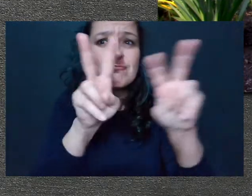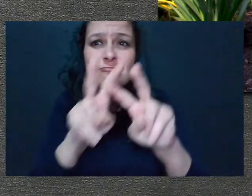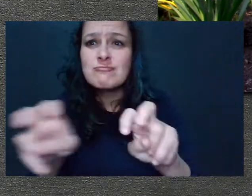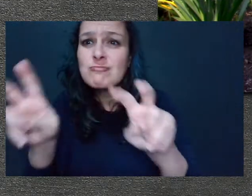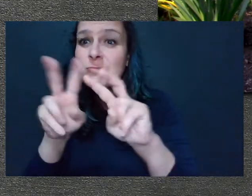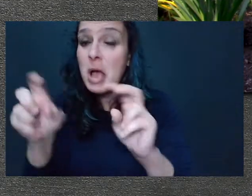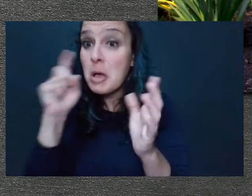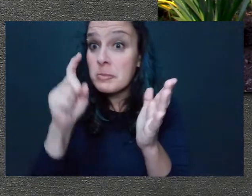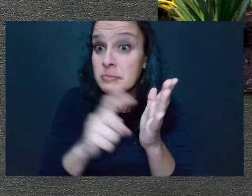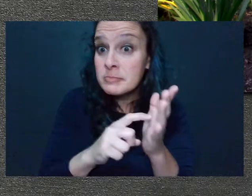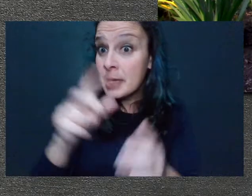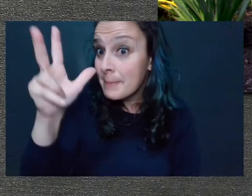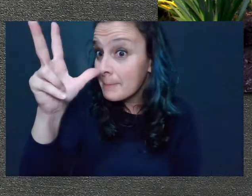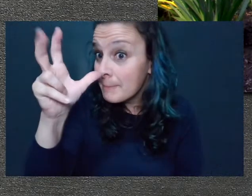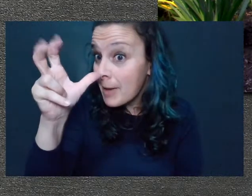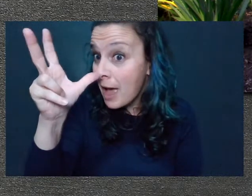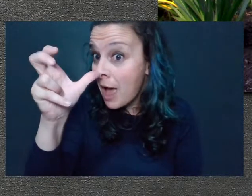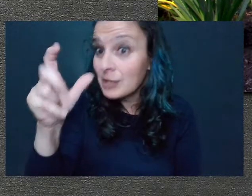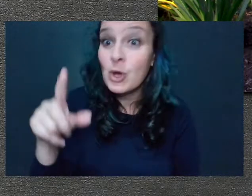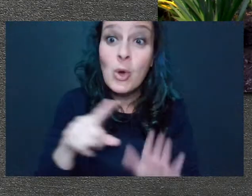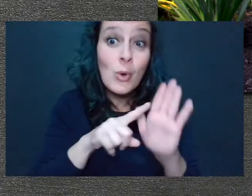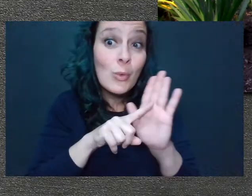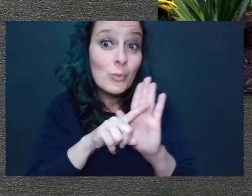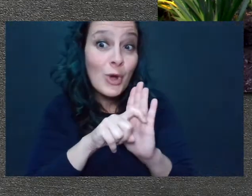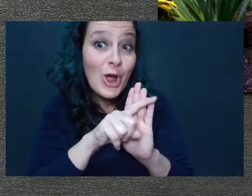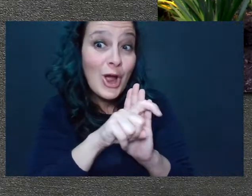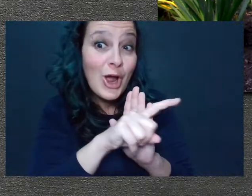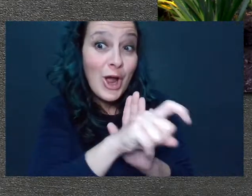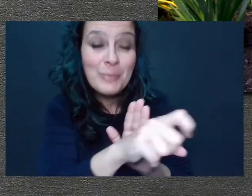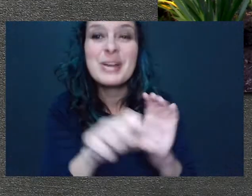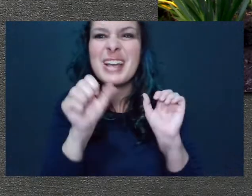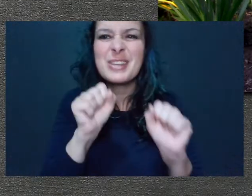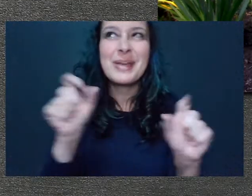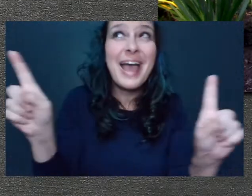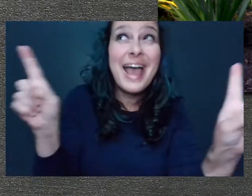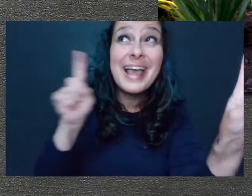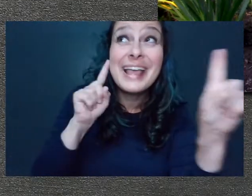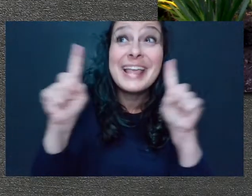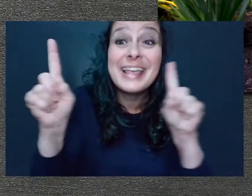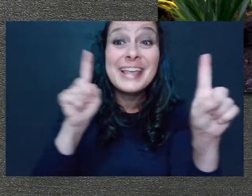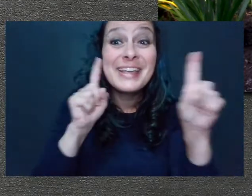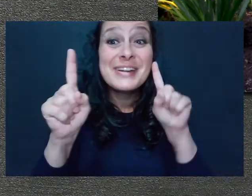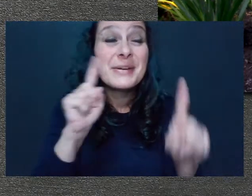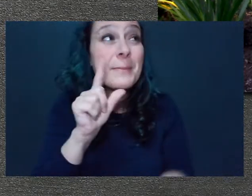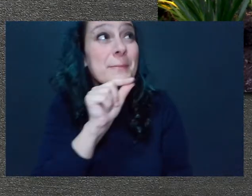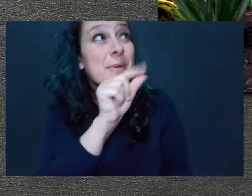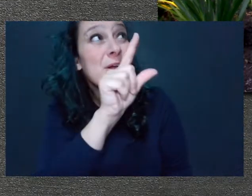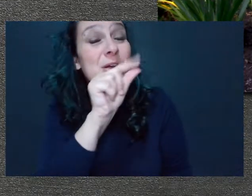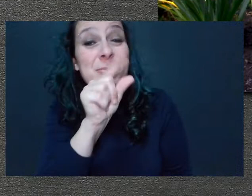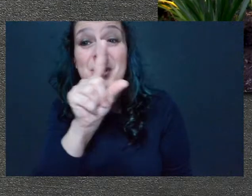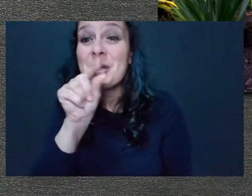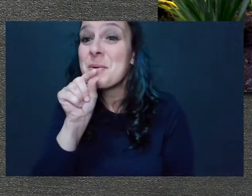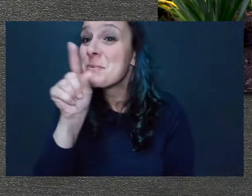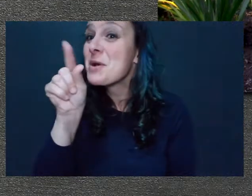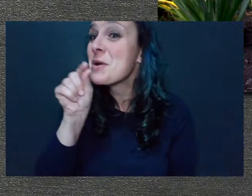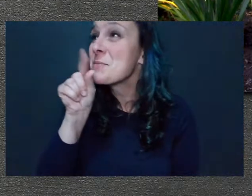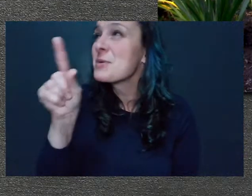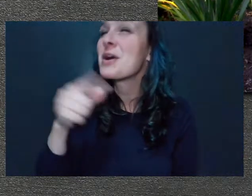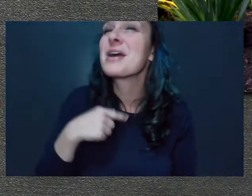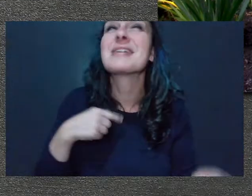Maybe some worms. And I know you can probably hear the birds chirping. We also study that.